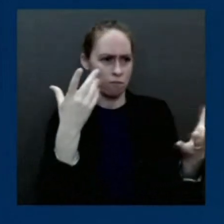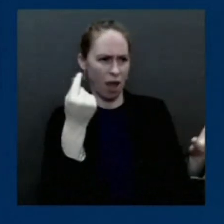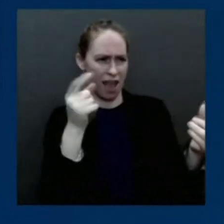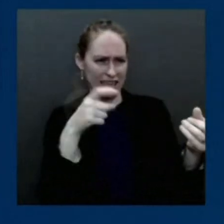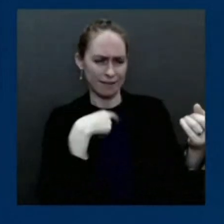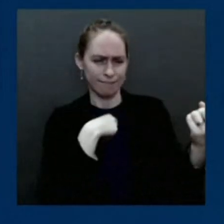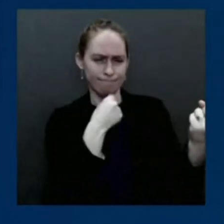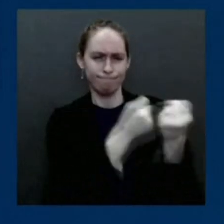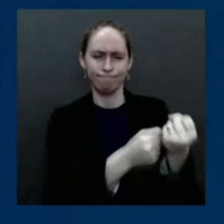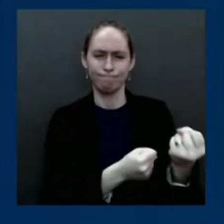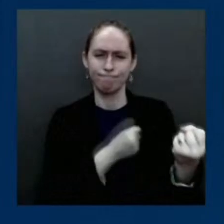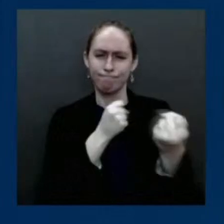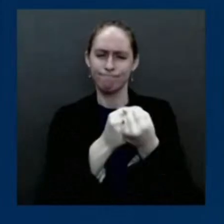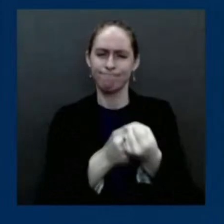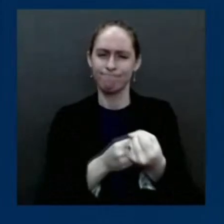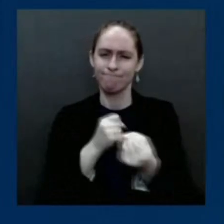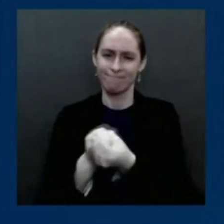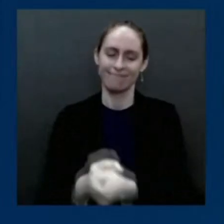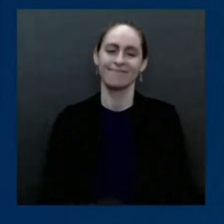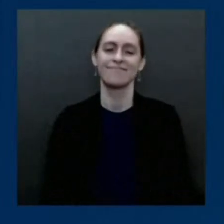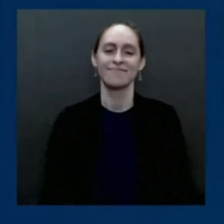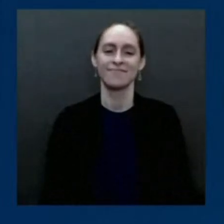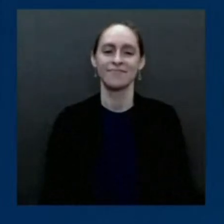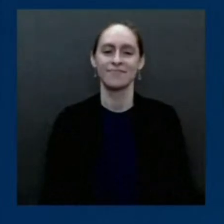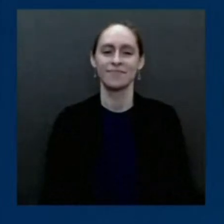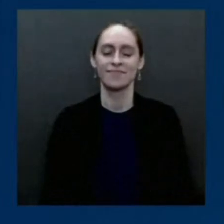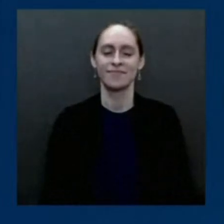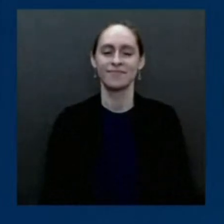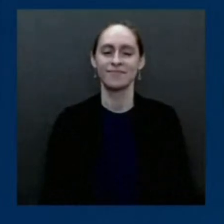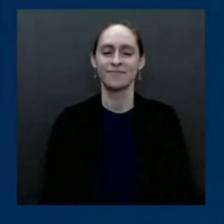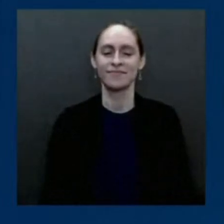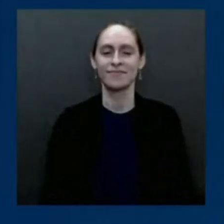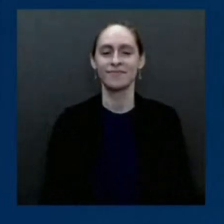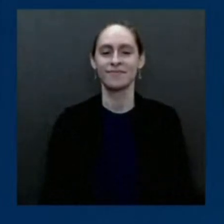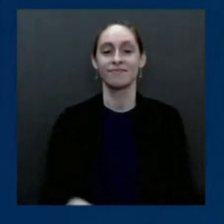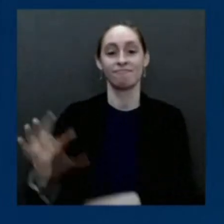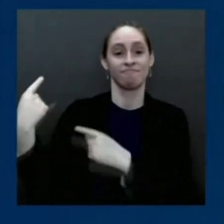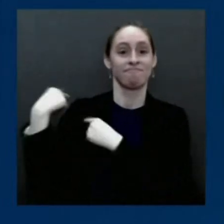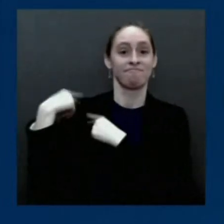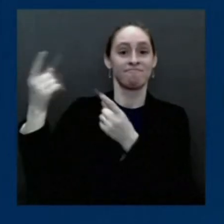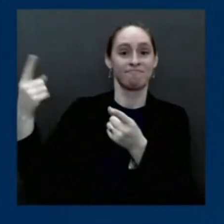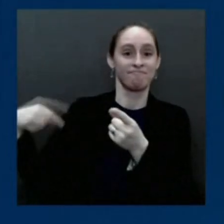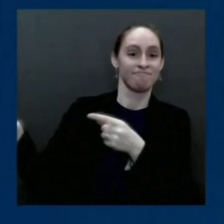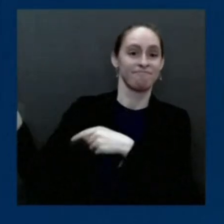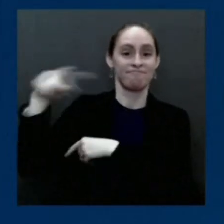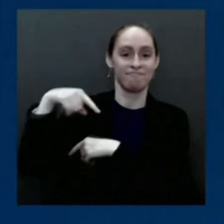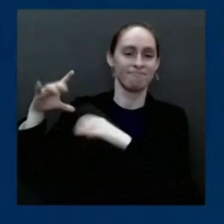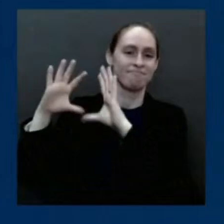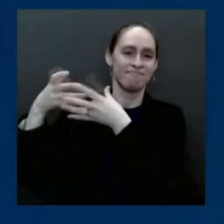NEED IN THE COMING WEEKS.